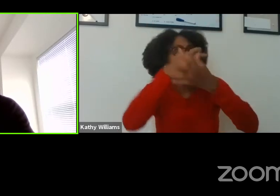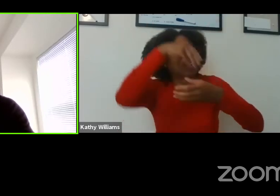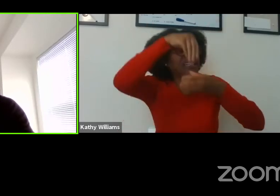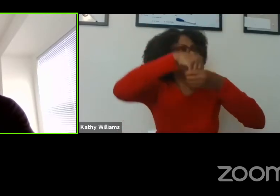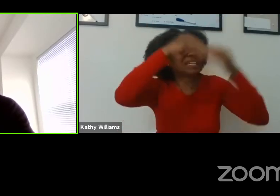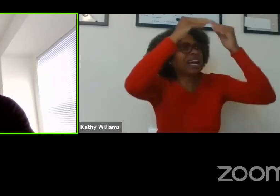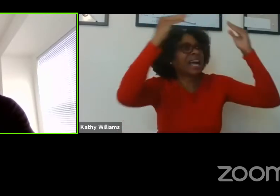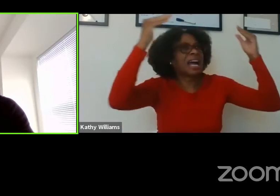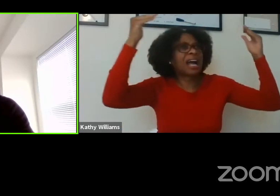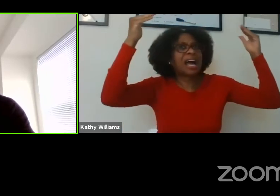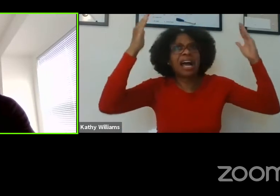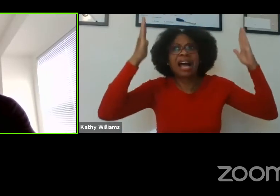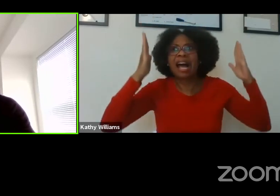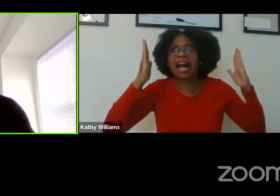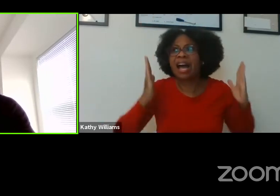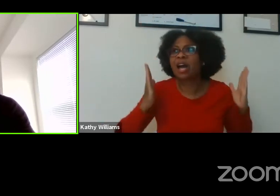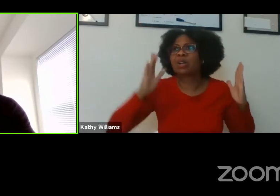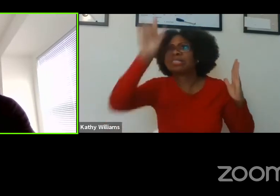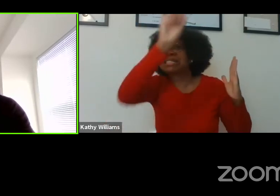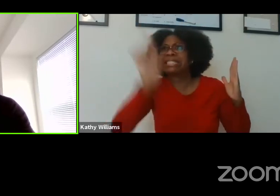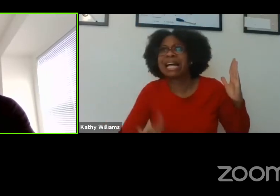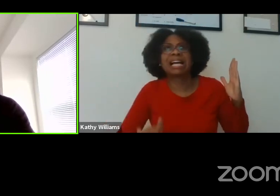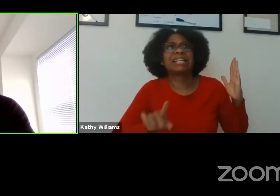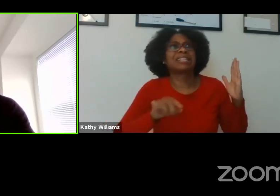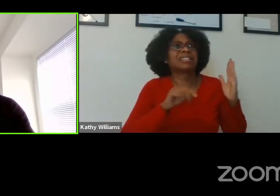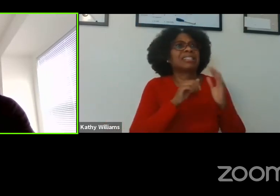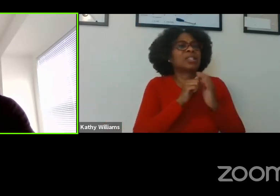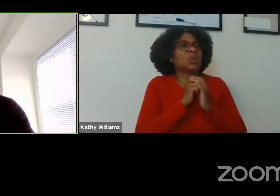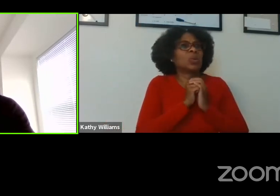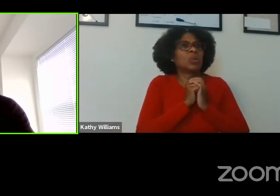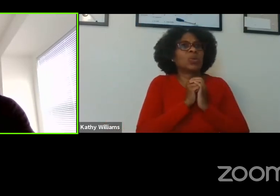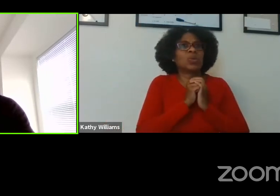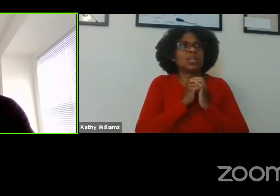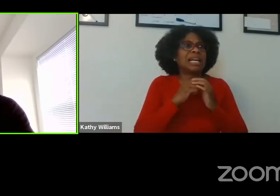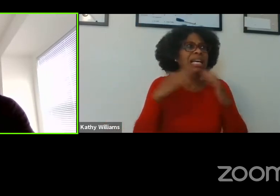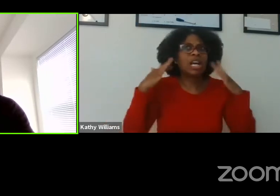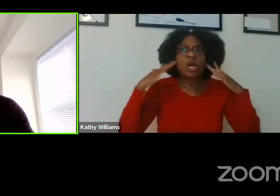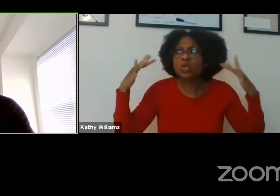NightTime came, it's lightning, I eded hear noises in the house, and I